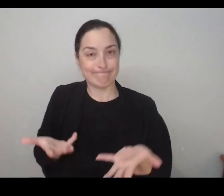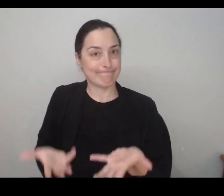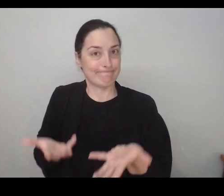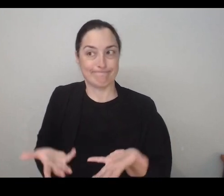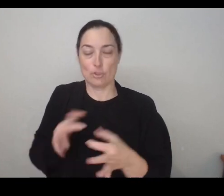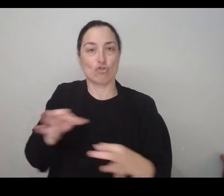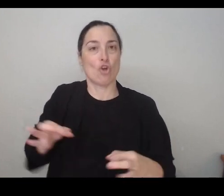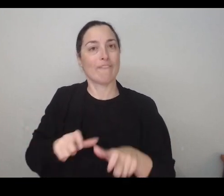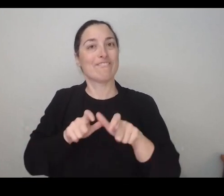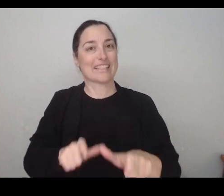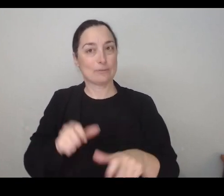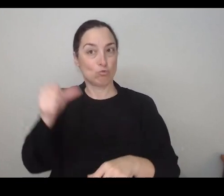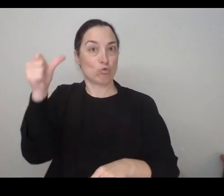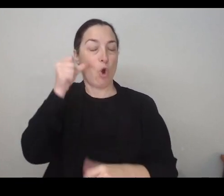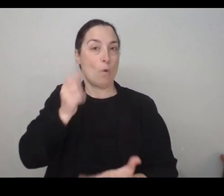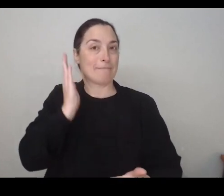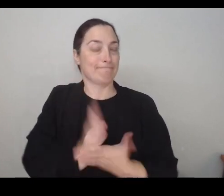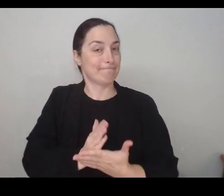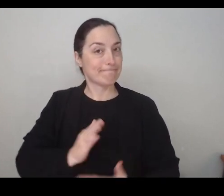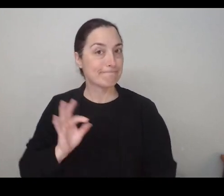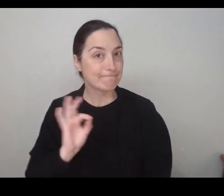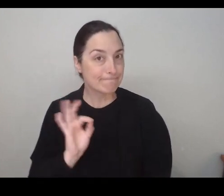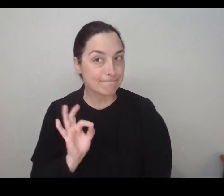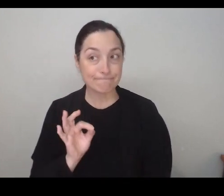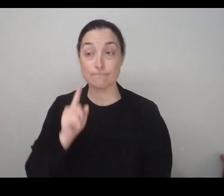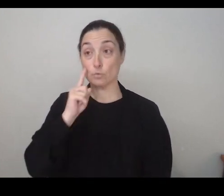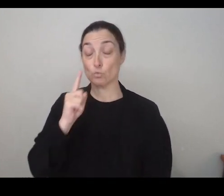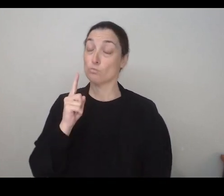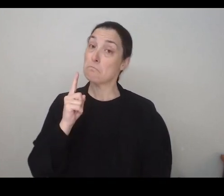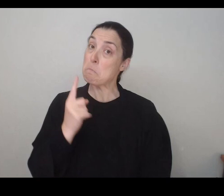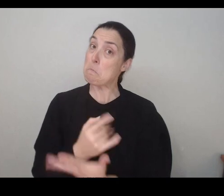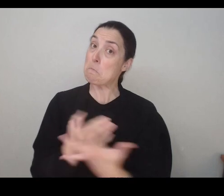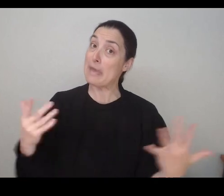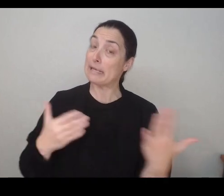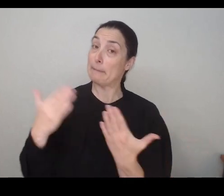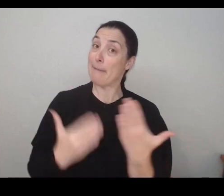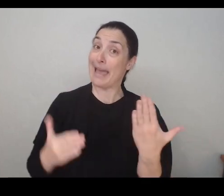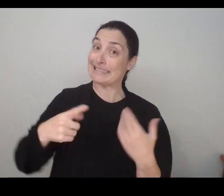and seeing many paintings in this exhibition, I think we have strong problems of dates